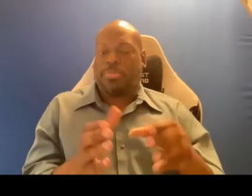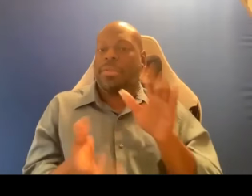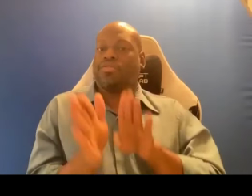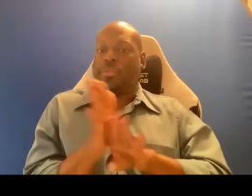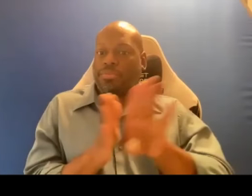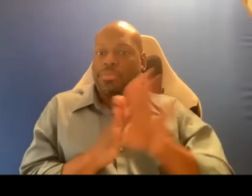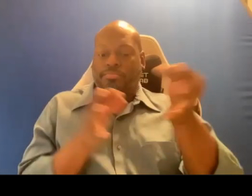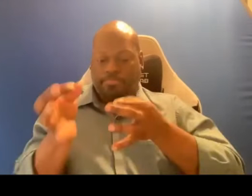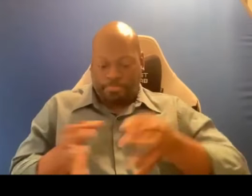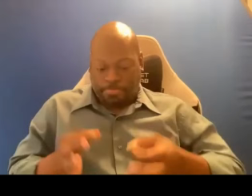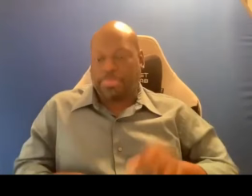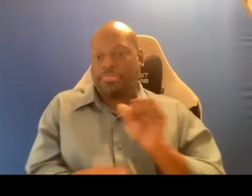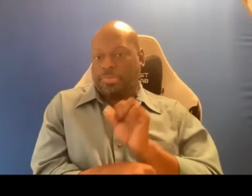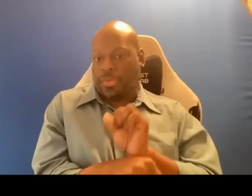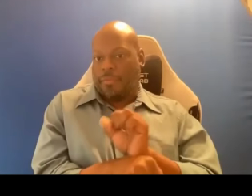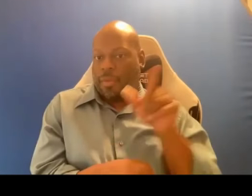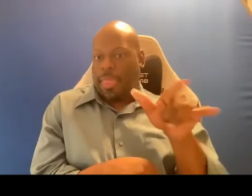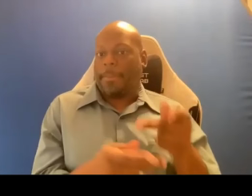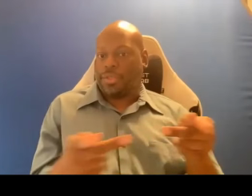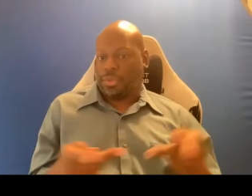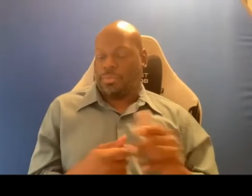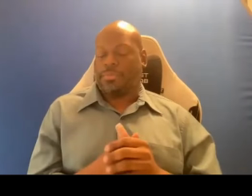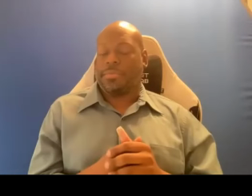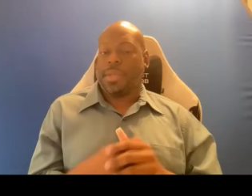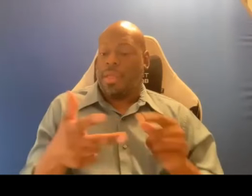Although we are highlighting these three positions in this comparison document,